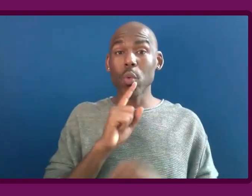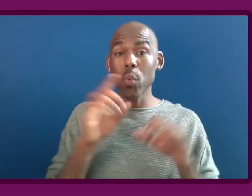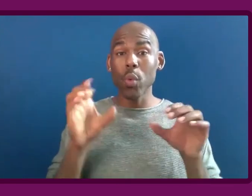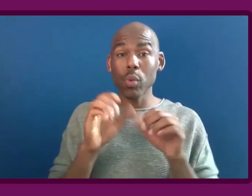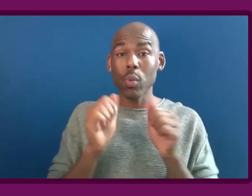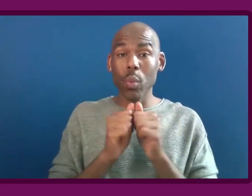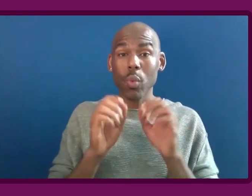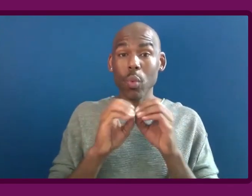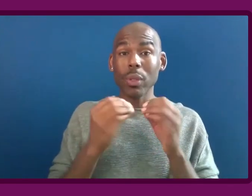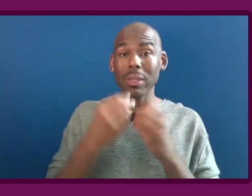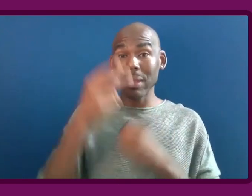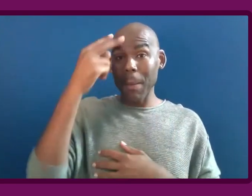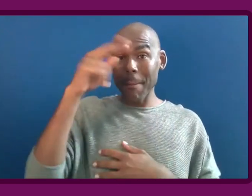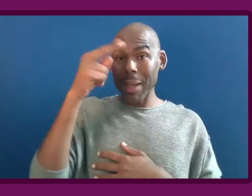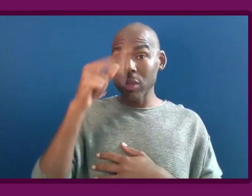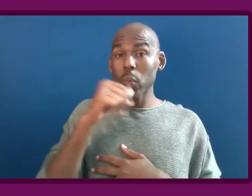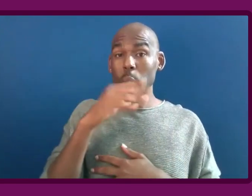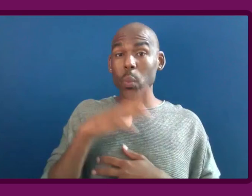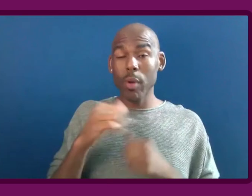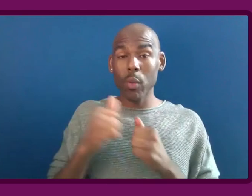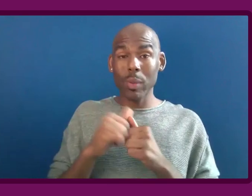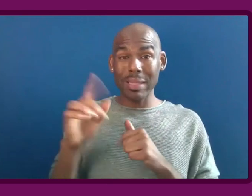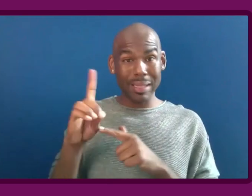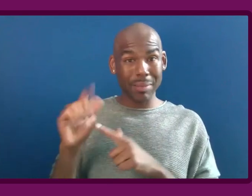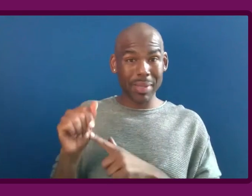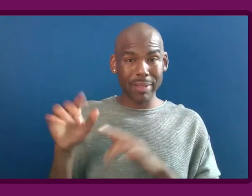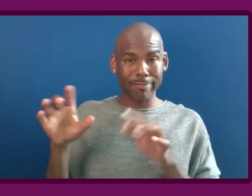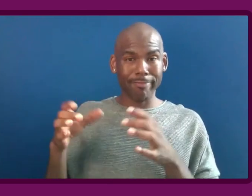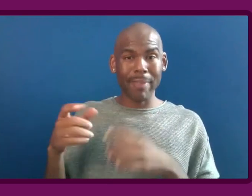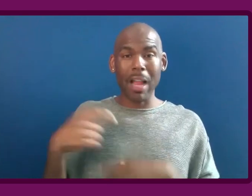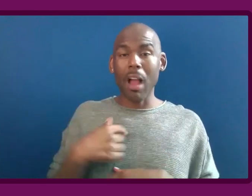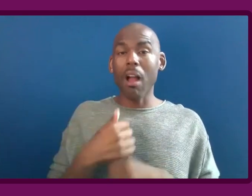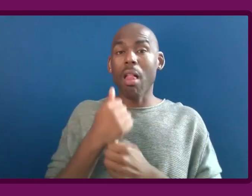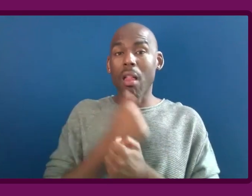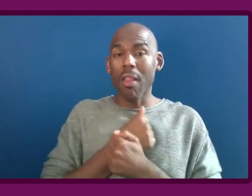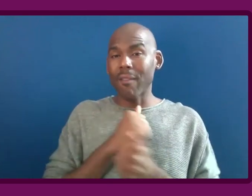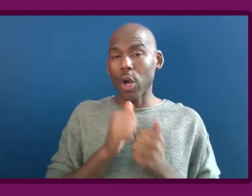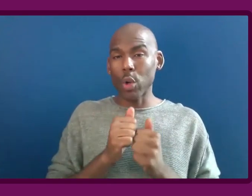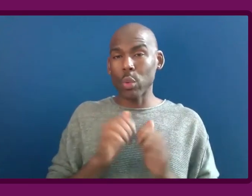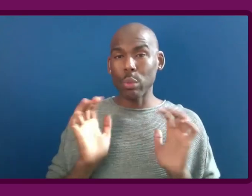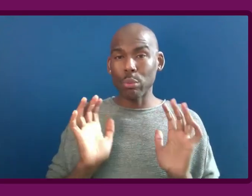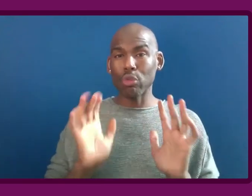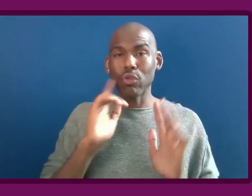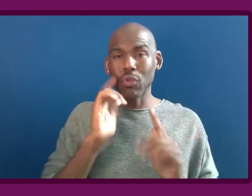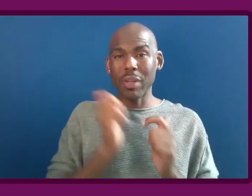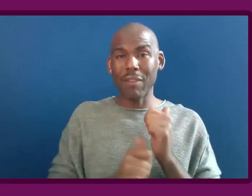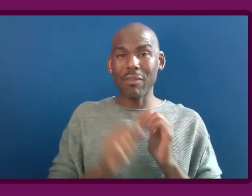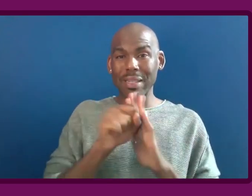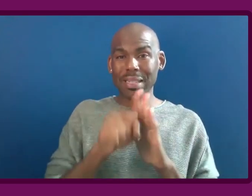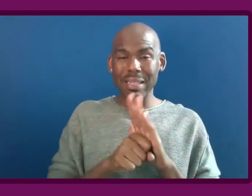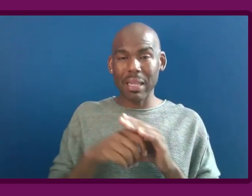seek leadership. I just love the fact that you are trying to have women aspire to those roles. If you